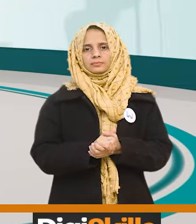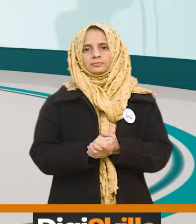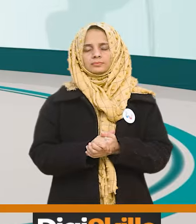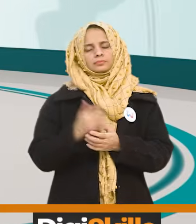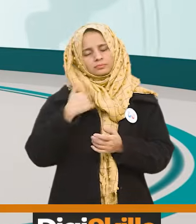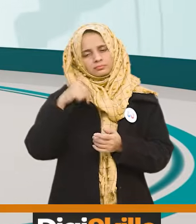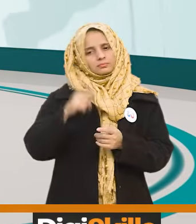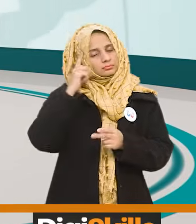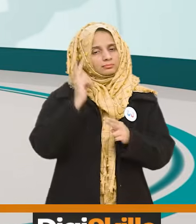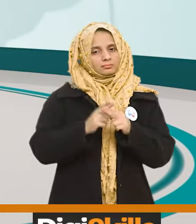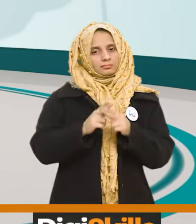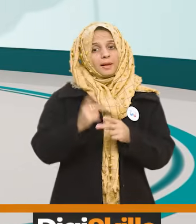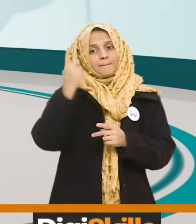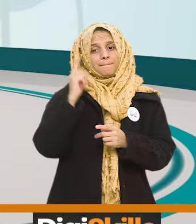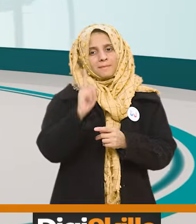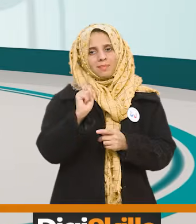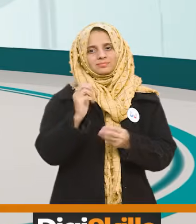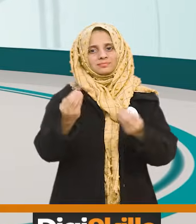I still remember when I got my first project worth ‘$50’.